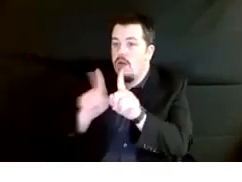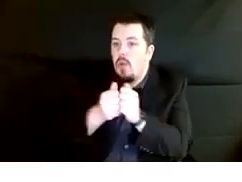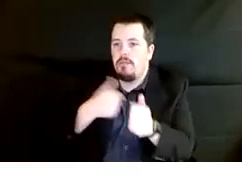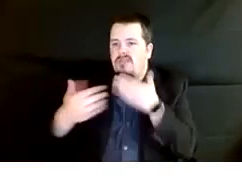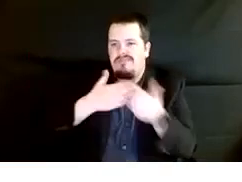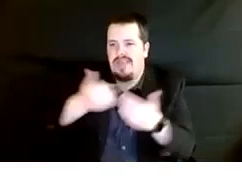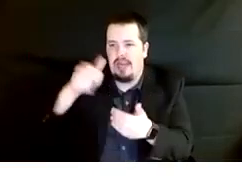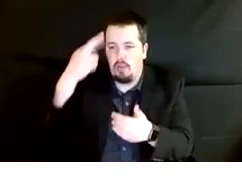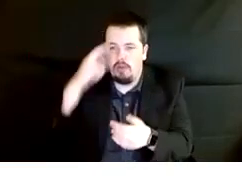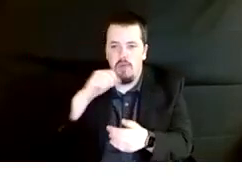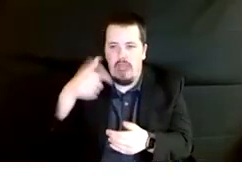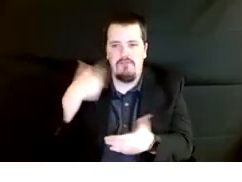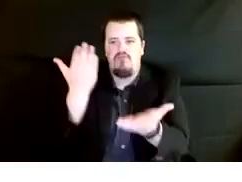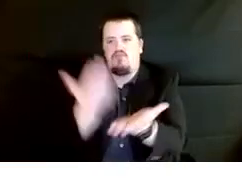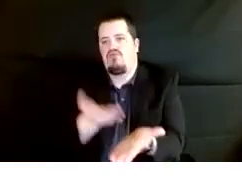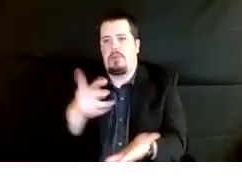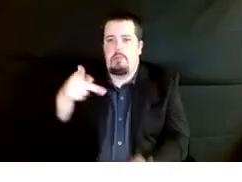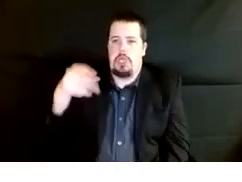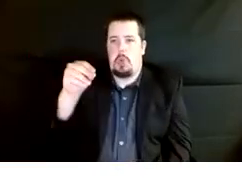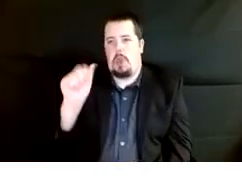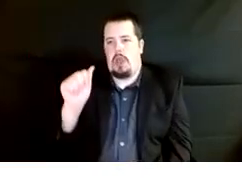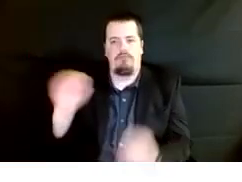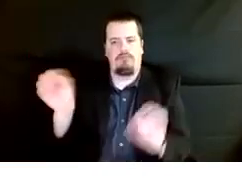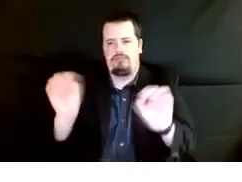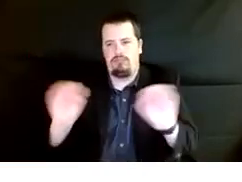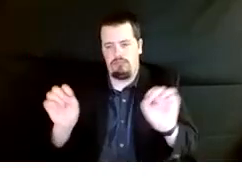there does not have to be that kind of documentation ..health care providers will often .